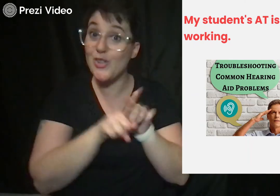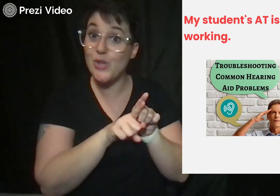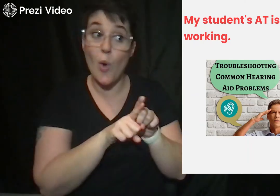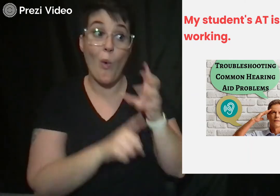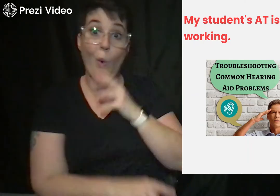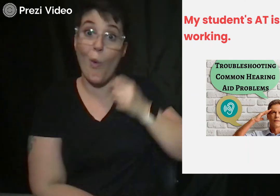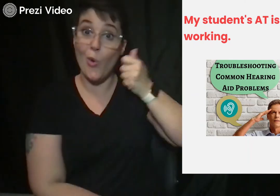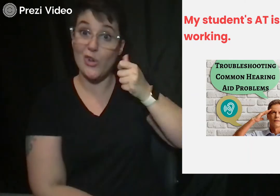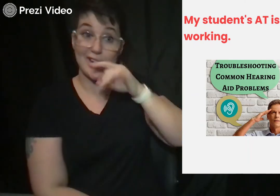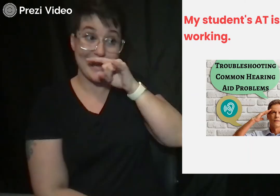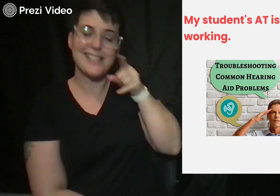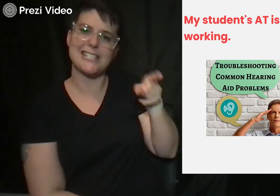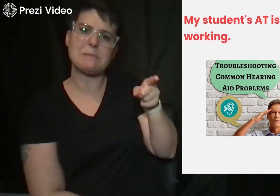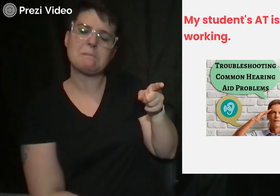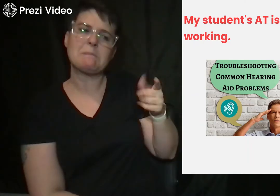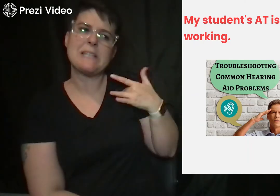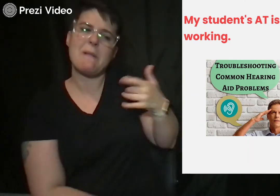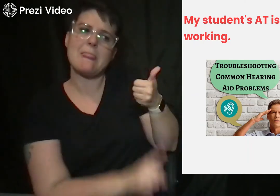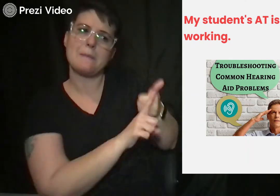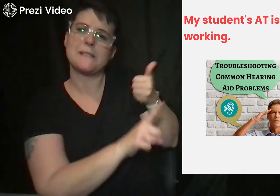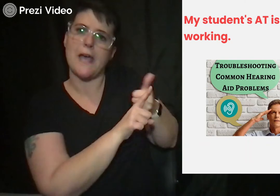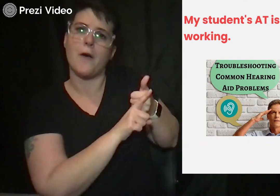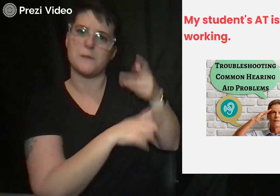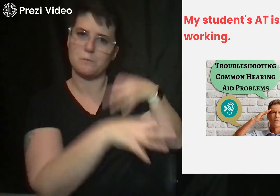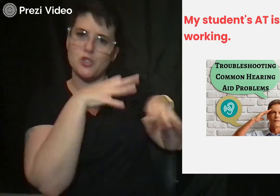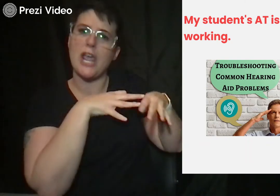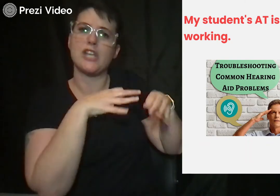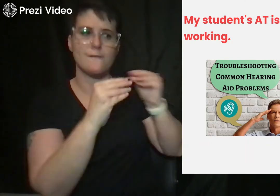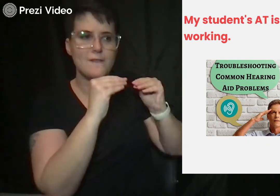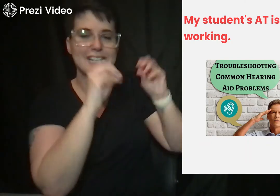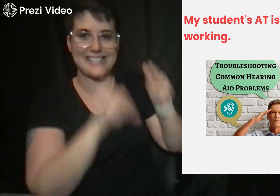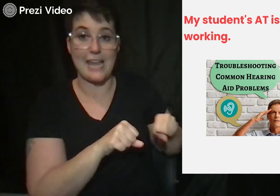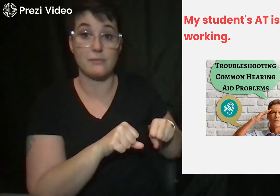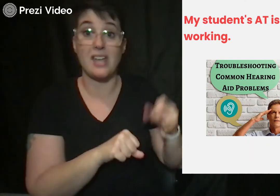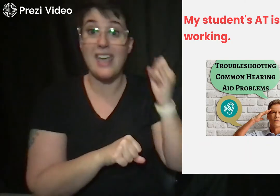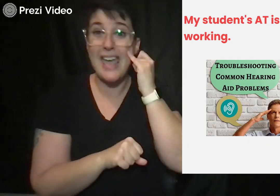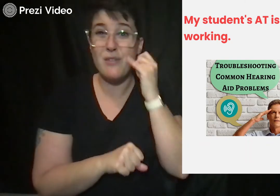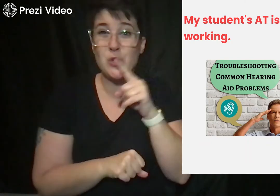Typically, older students can handle things themselves.